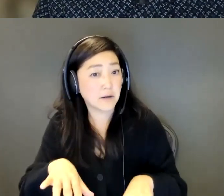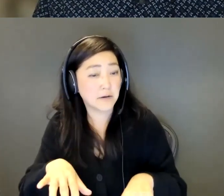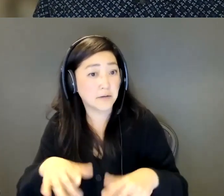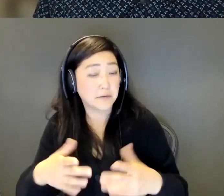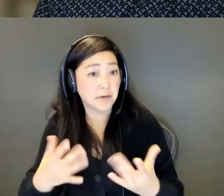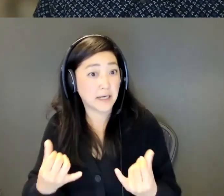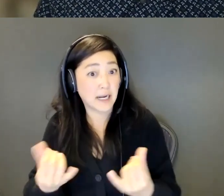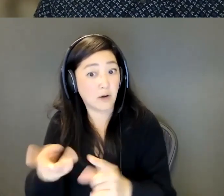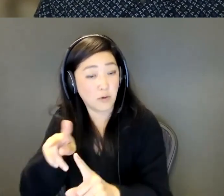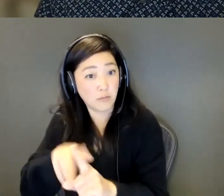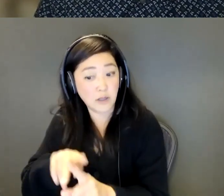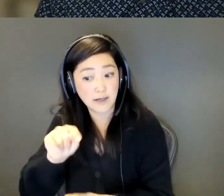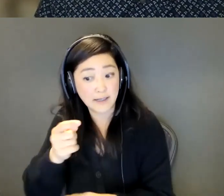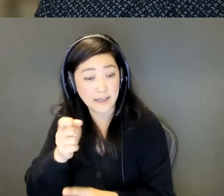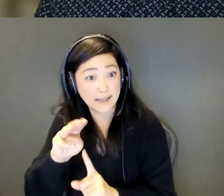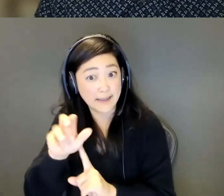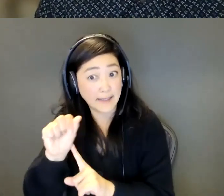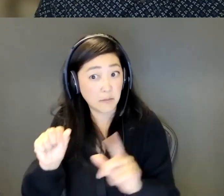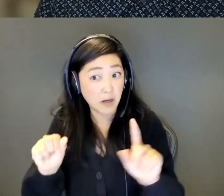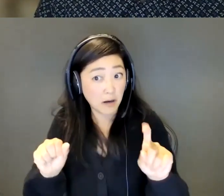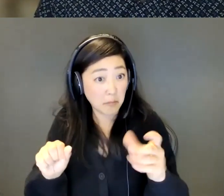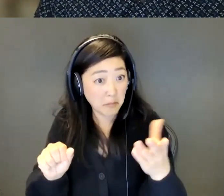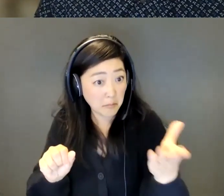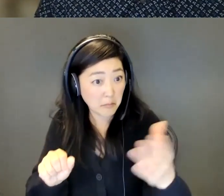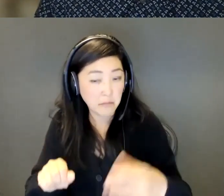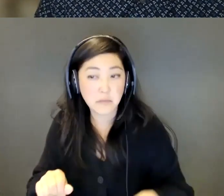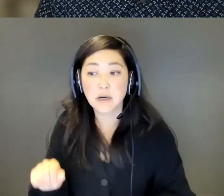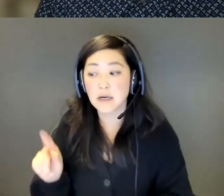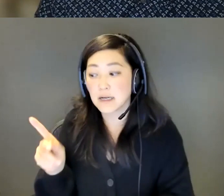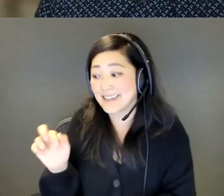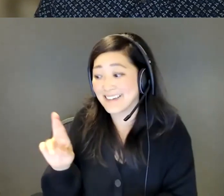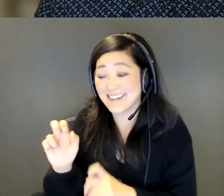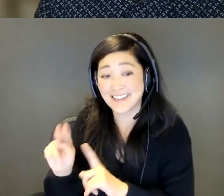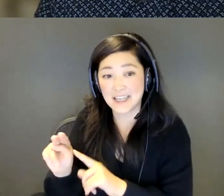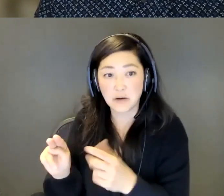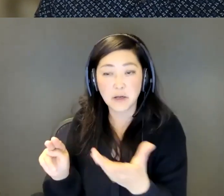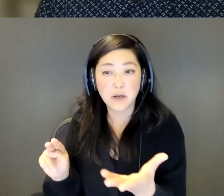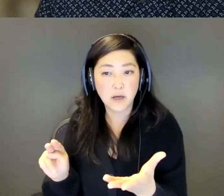Kieron: I mean, it certainly helped with sort of manual lists.